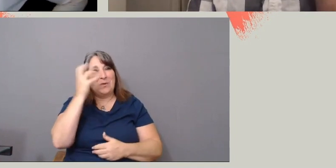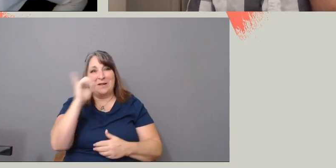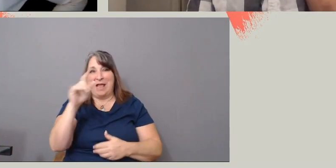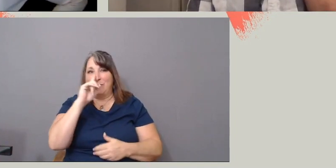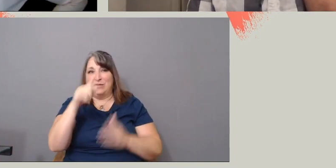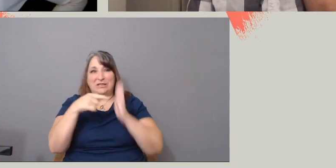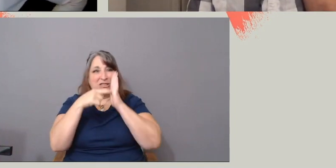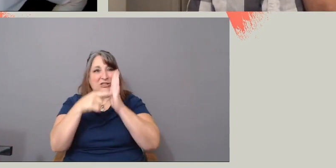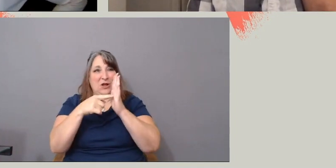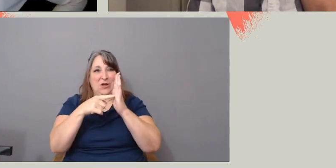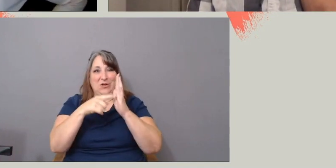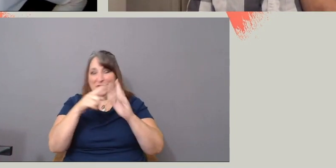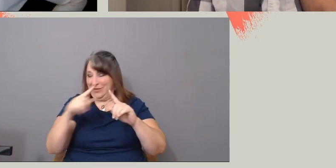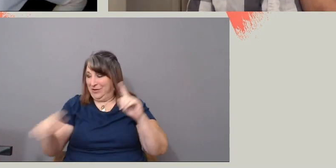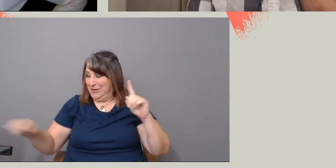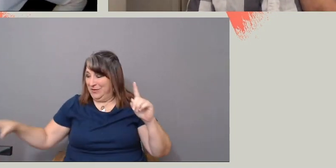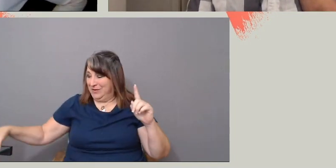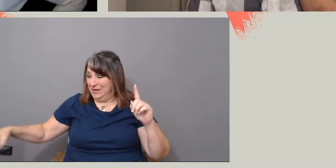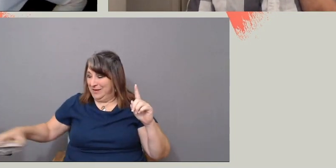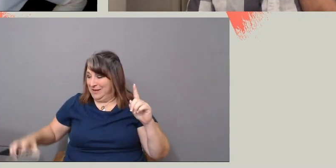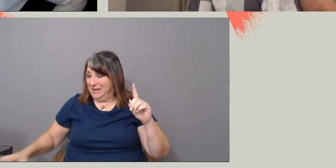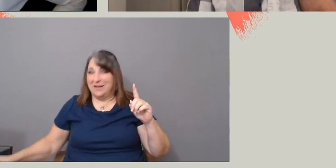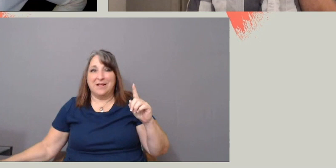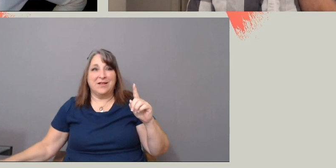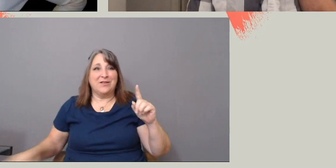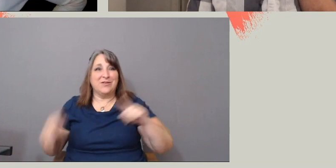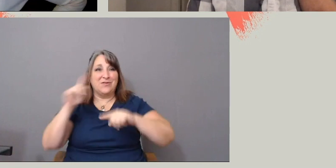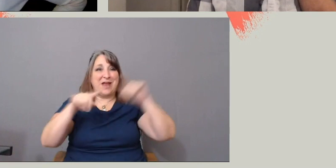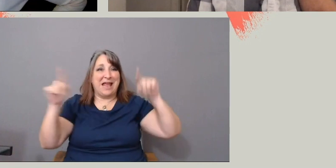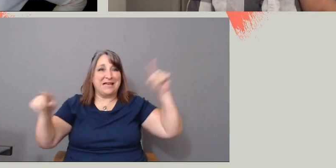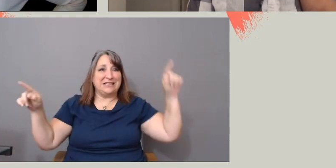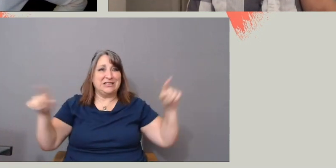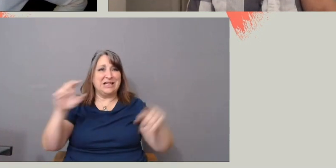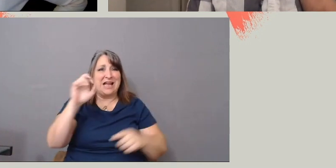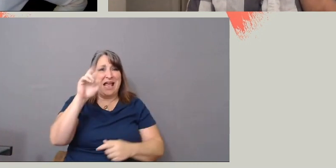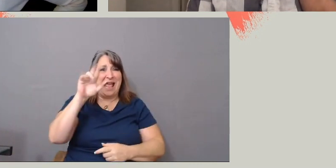That really showed the range. I think-- Erin, can you comment for a moment